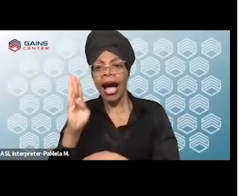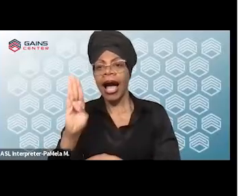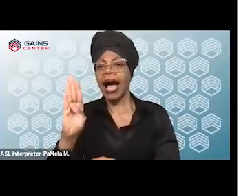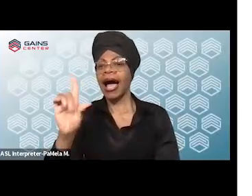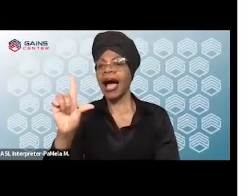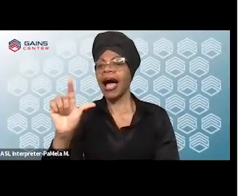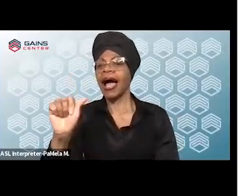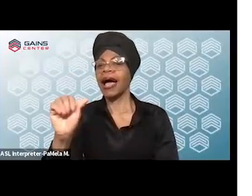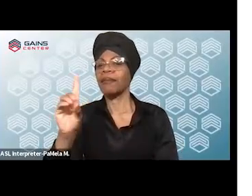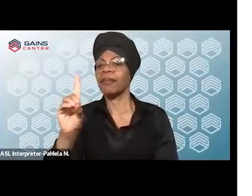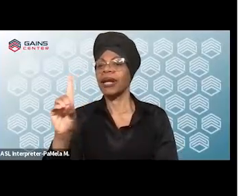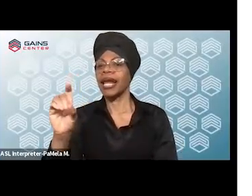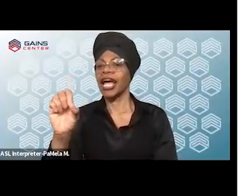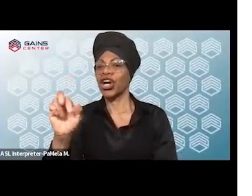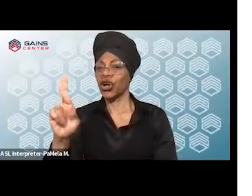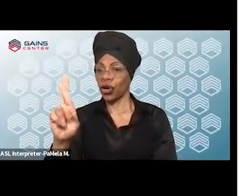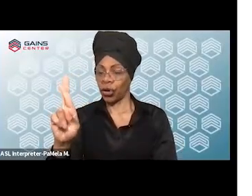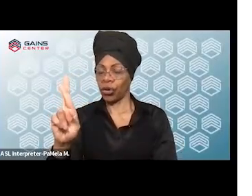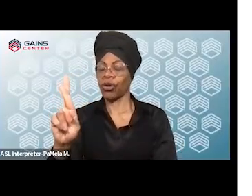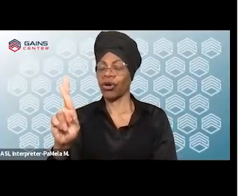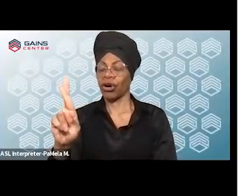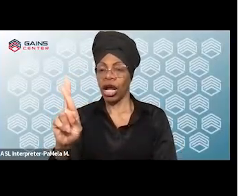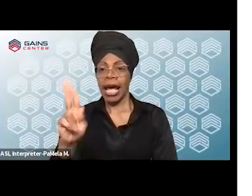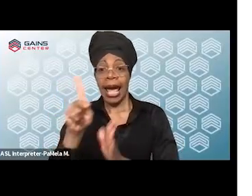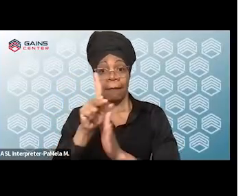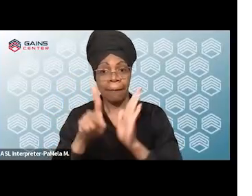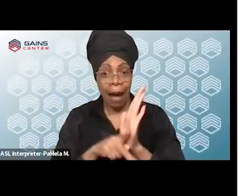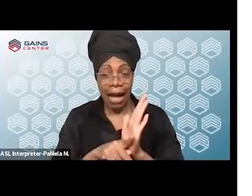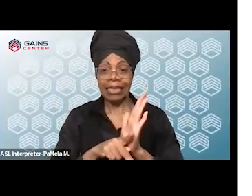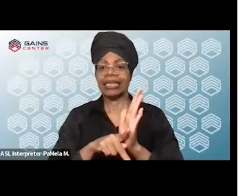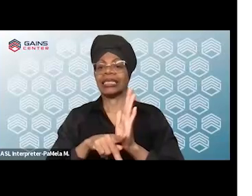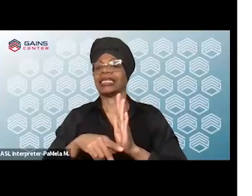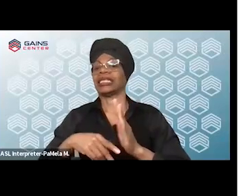And under many policies and procedures across, not just treat treatment courts,